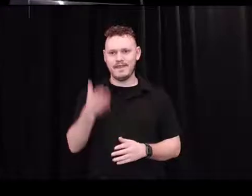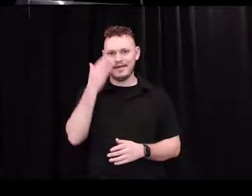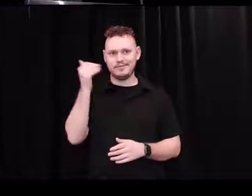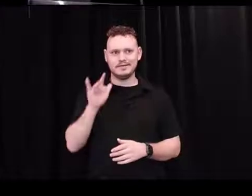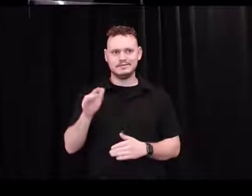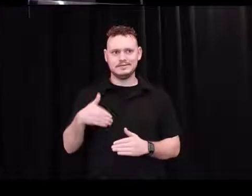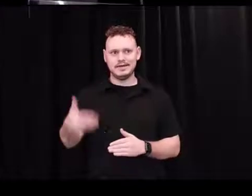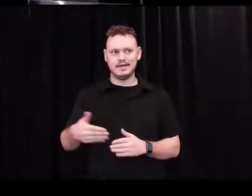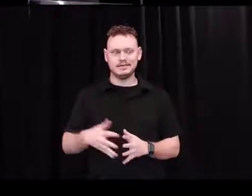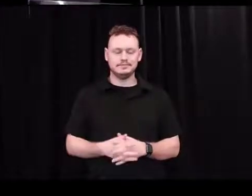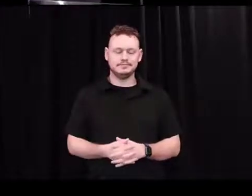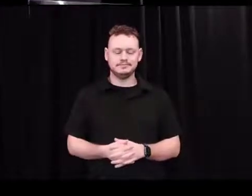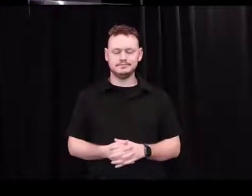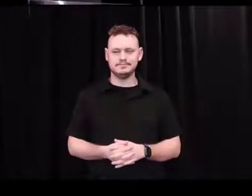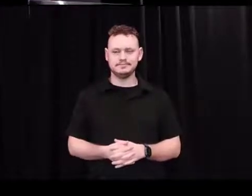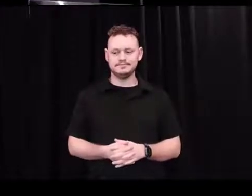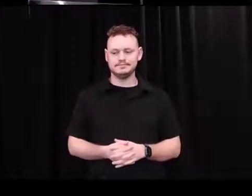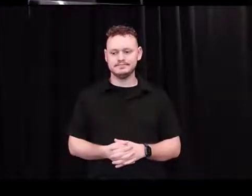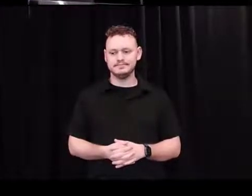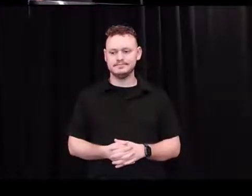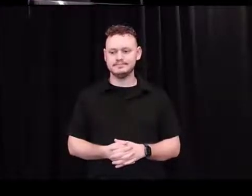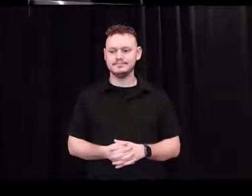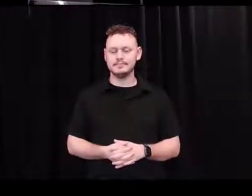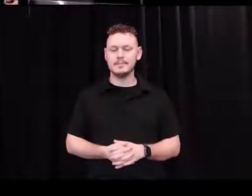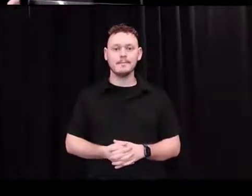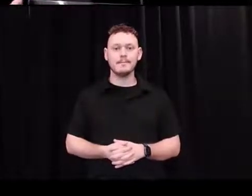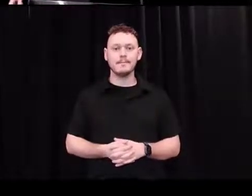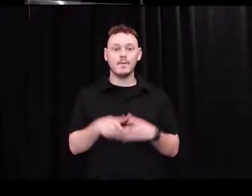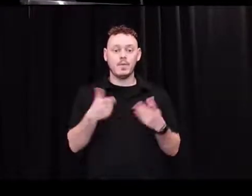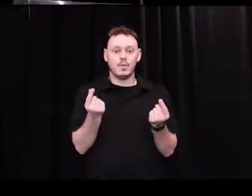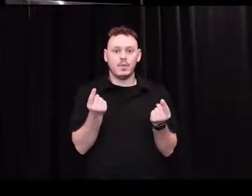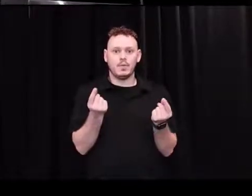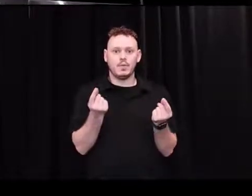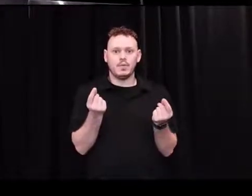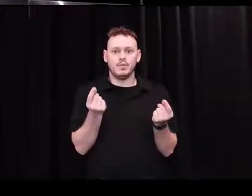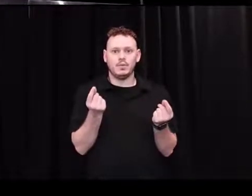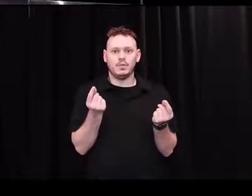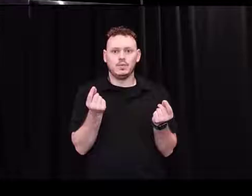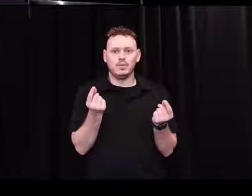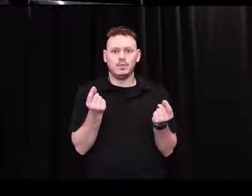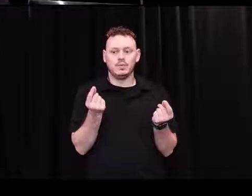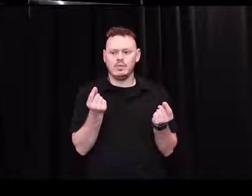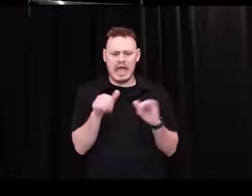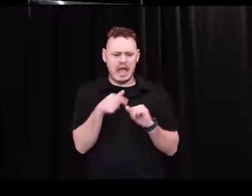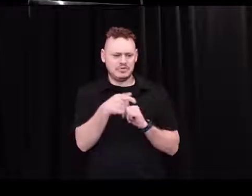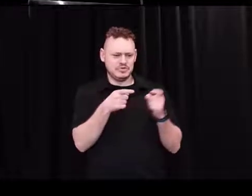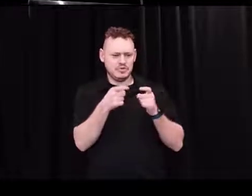so said what I just said. Okay, what does it do? So how does this control operate via the